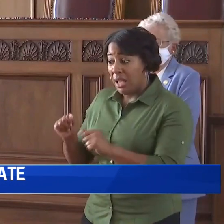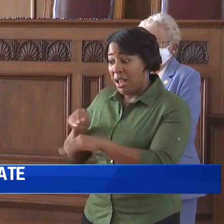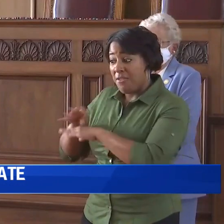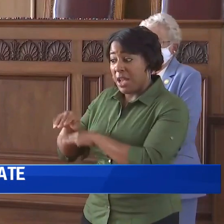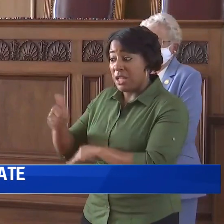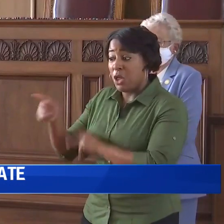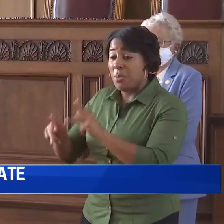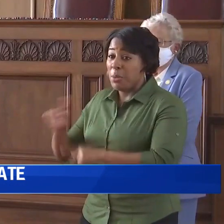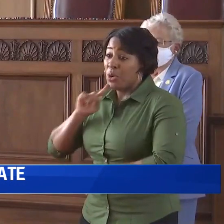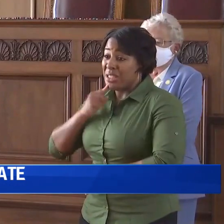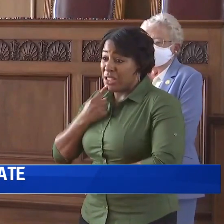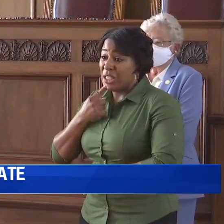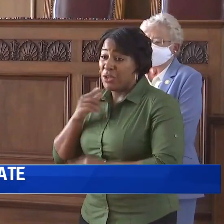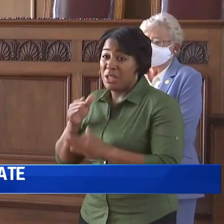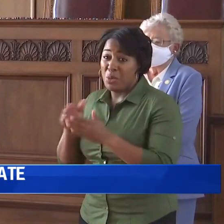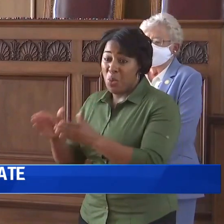IVEY'S AMENDED